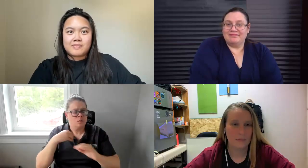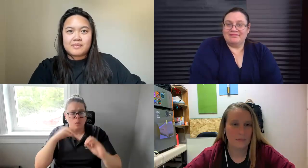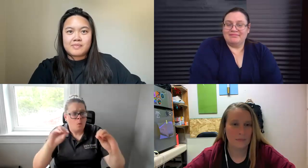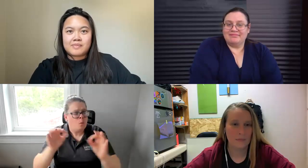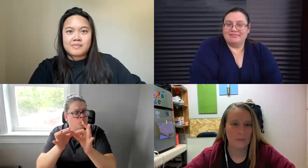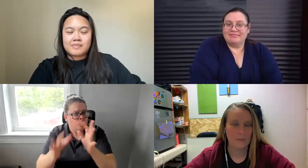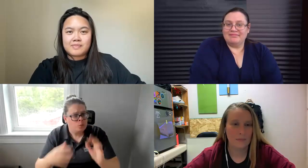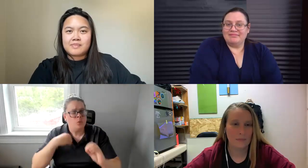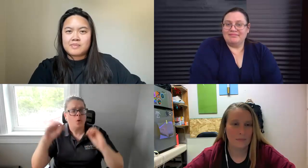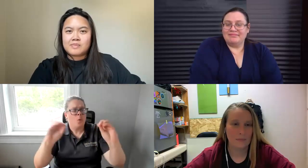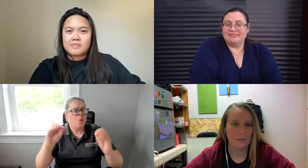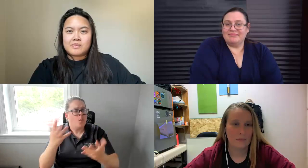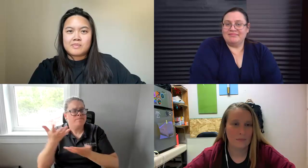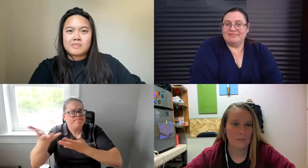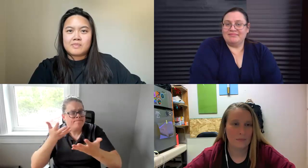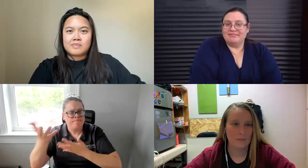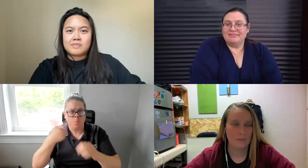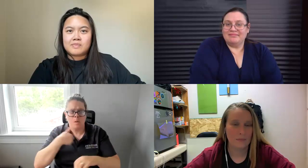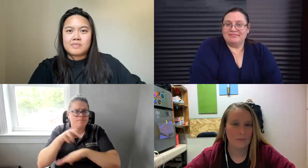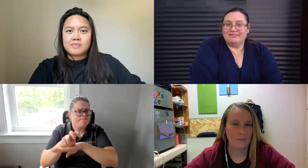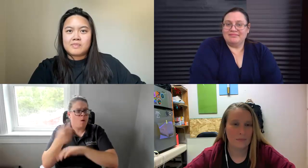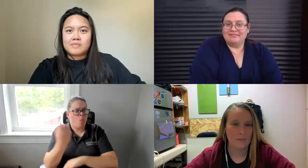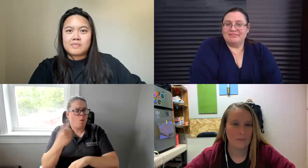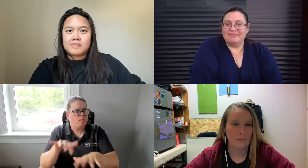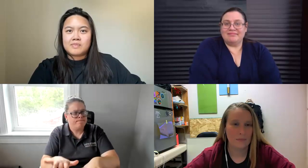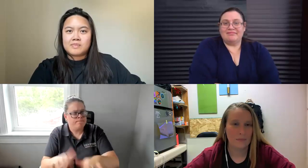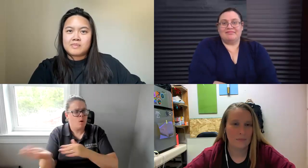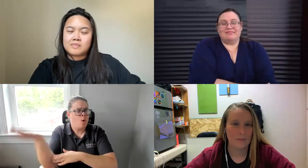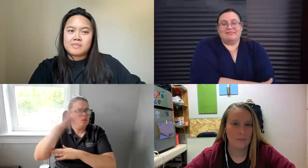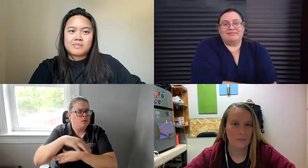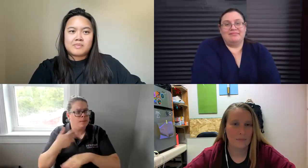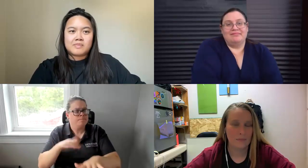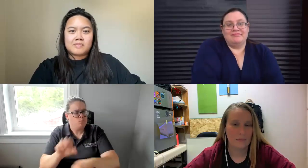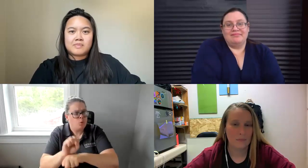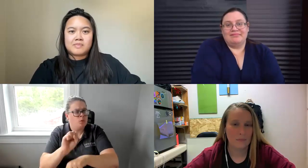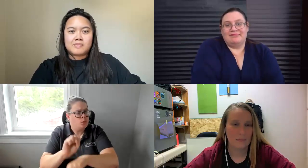And during my time there I realized, you know, there wasn't any true connection with different